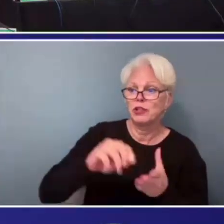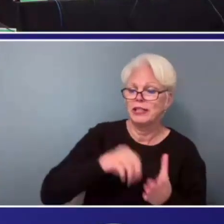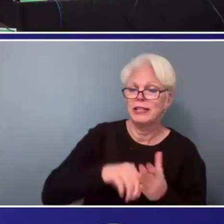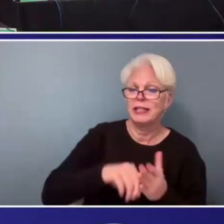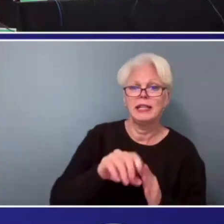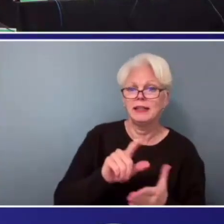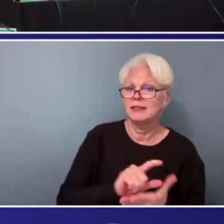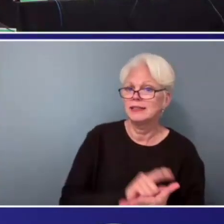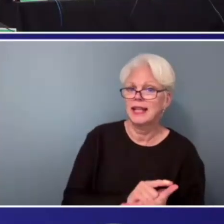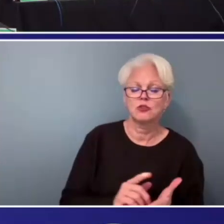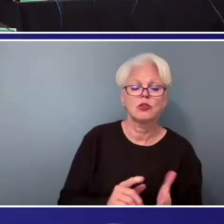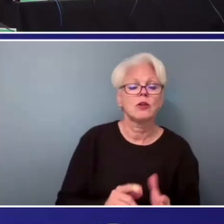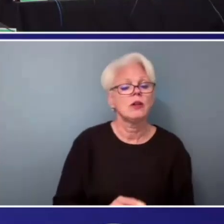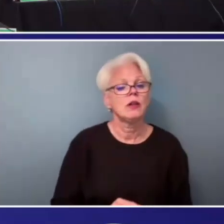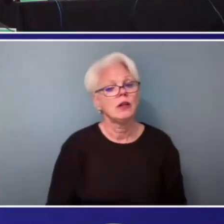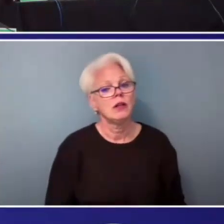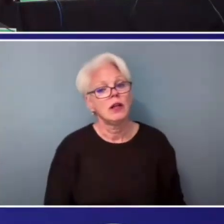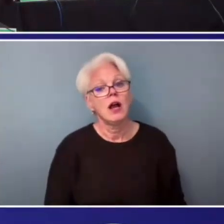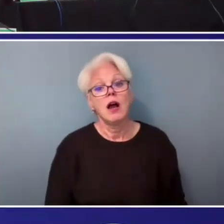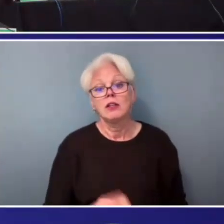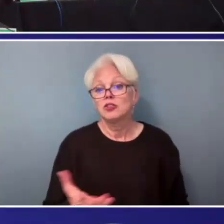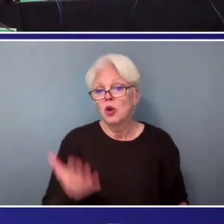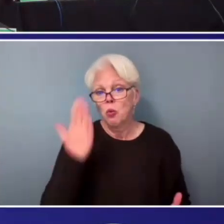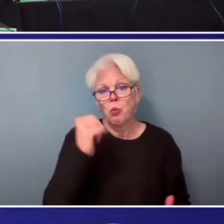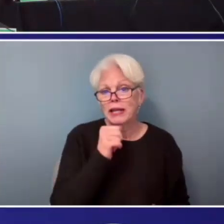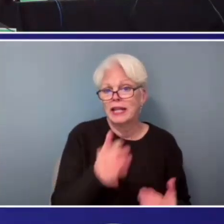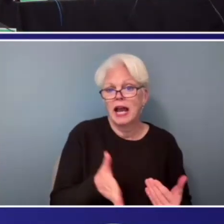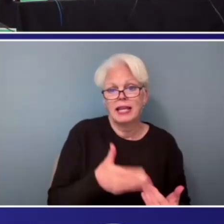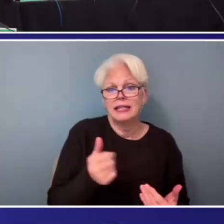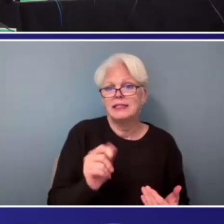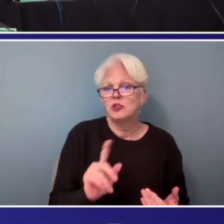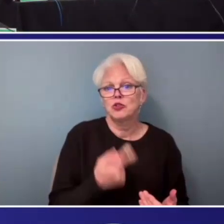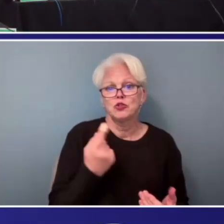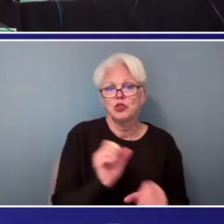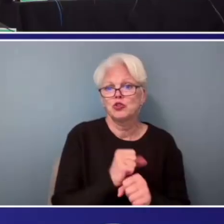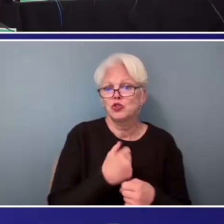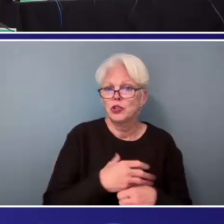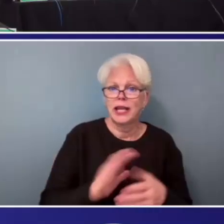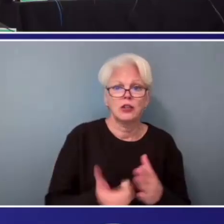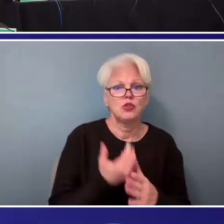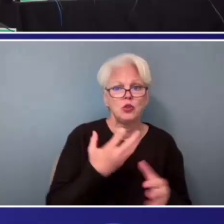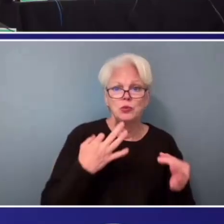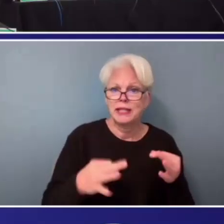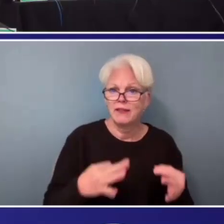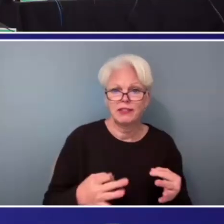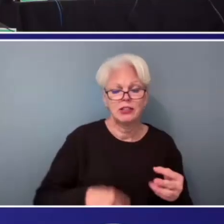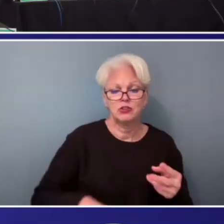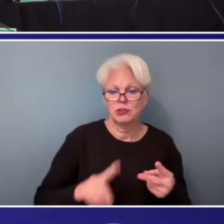But I guess to that point, why is it not easier to, one, just create a new definition and then, two, just list the degree --